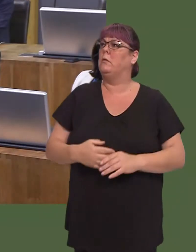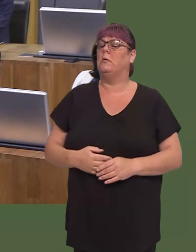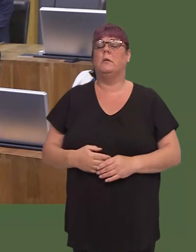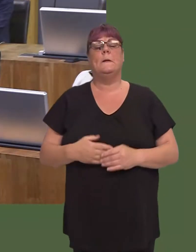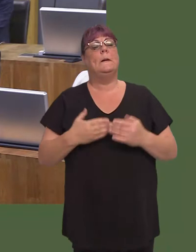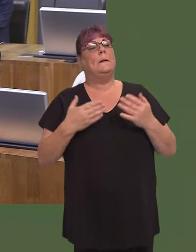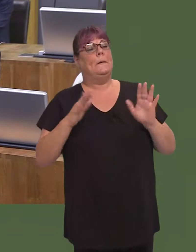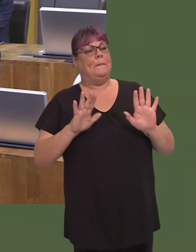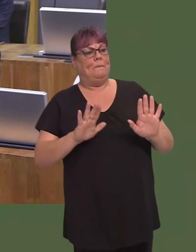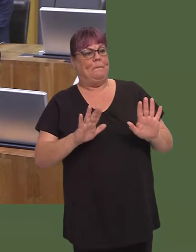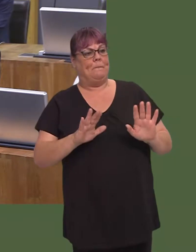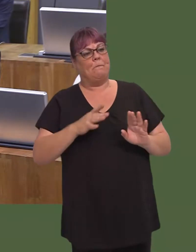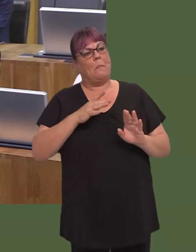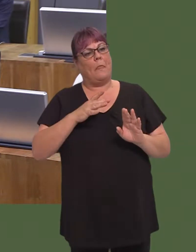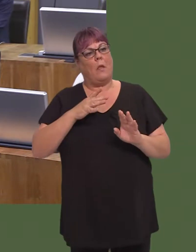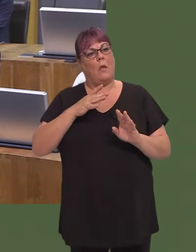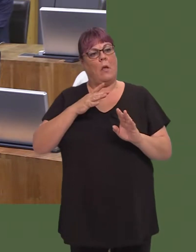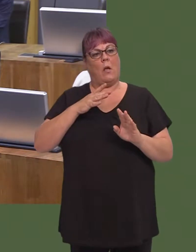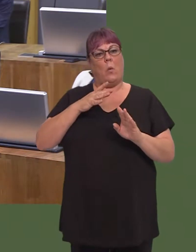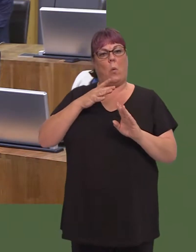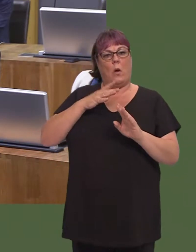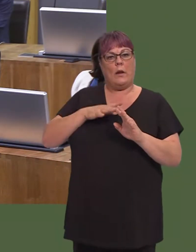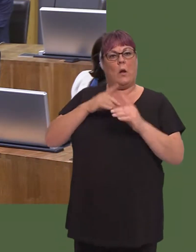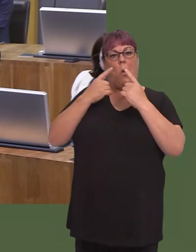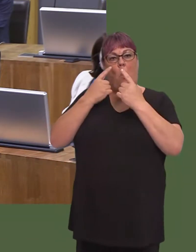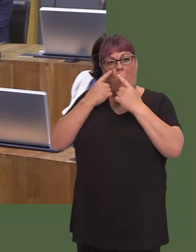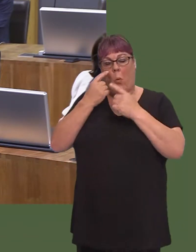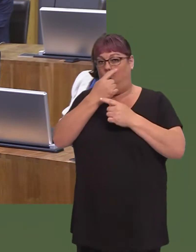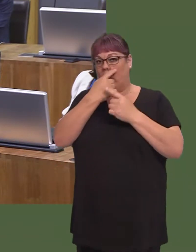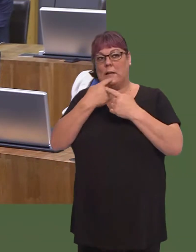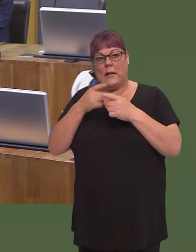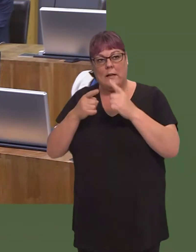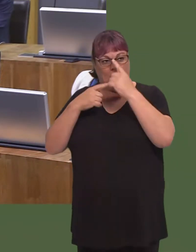Secondly, there is the pay scheme, of course, which helps people get back into work, but